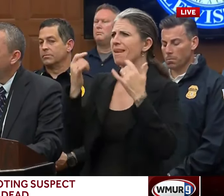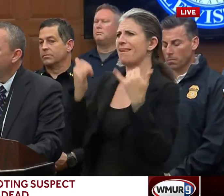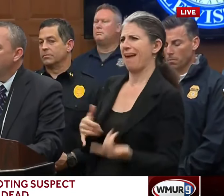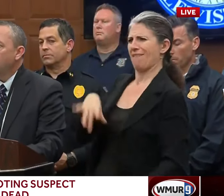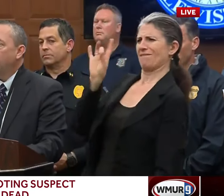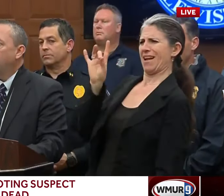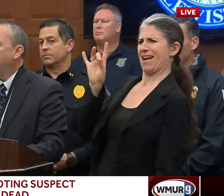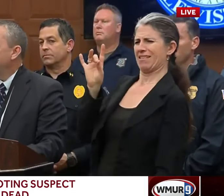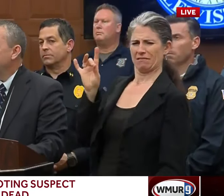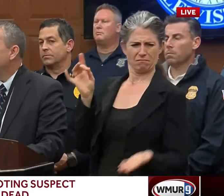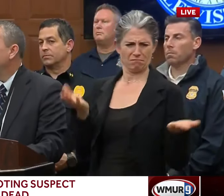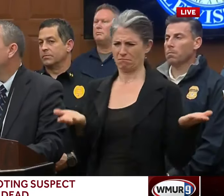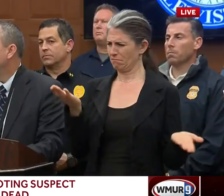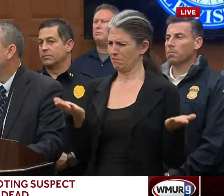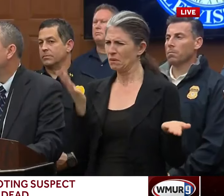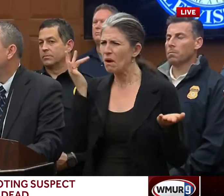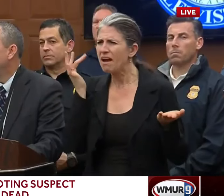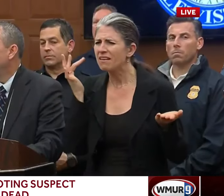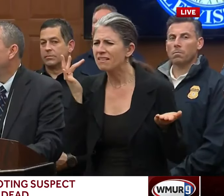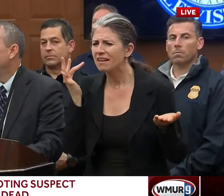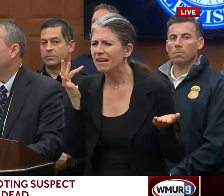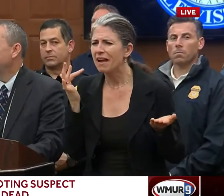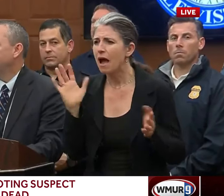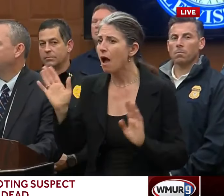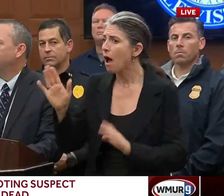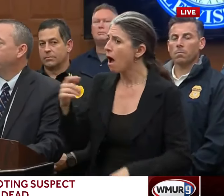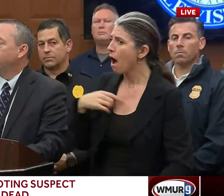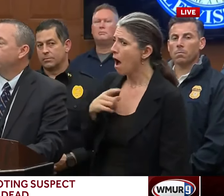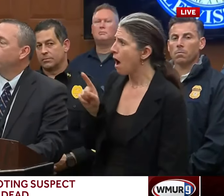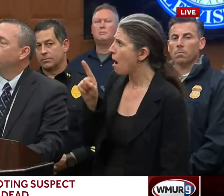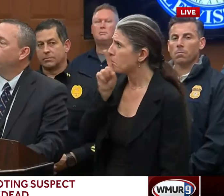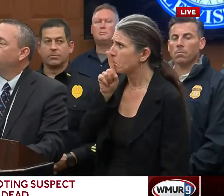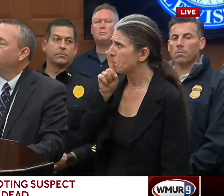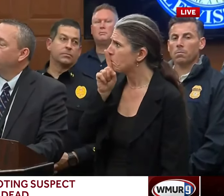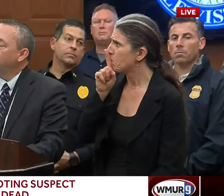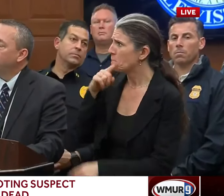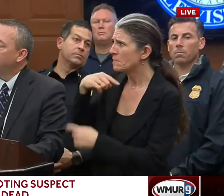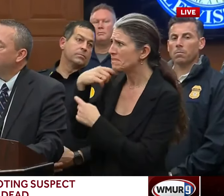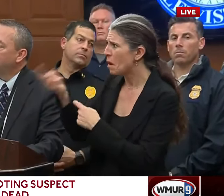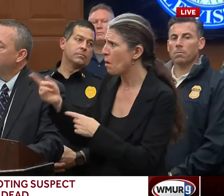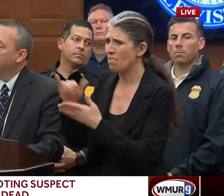CAN YOU EXPLAIN WHY IT WAS ONLY FOUND THIS OTHER TIME THAT YOU SEARCHED THIS AREA?